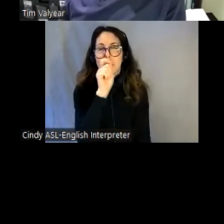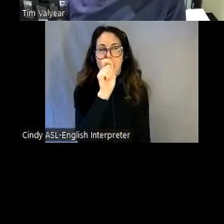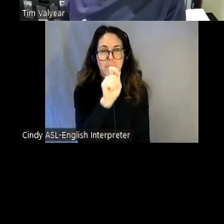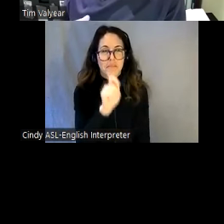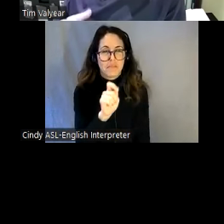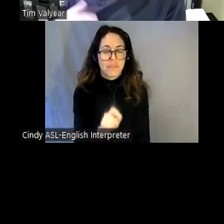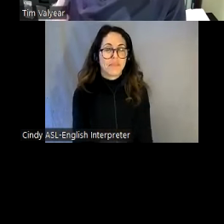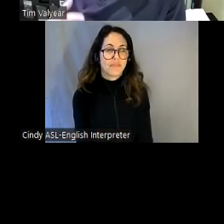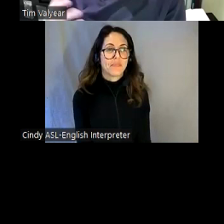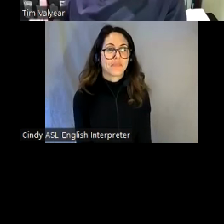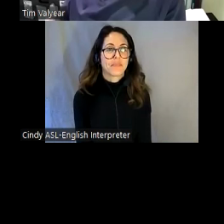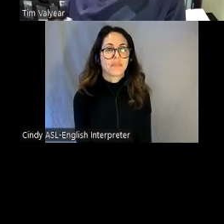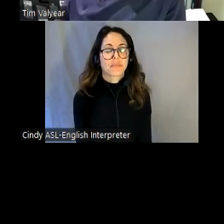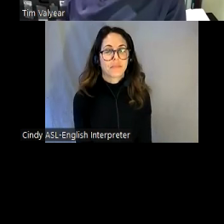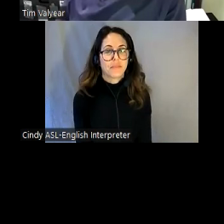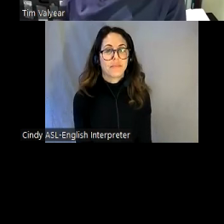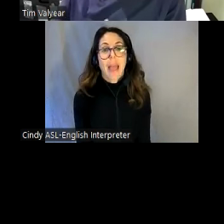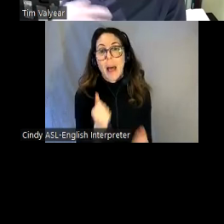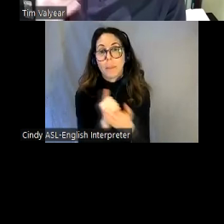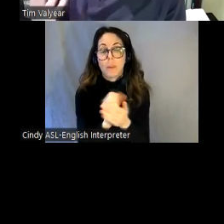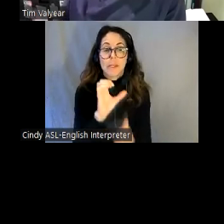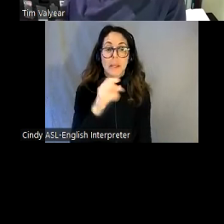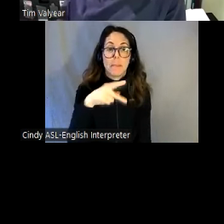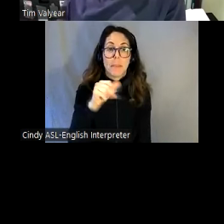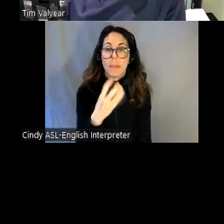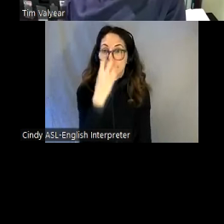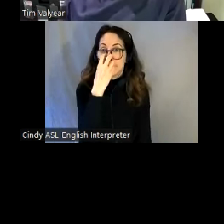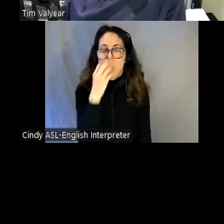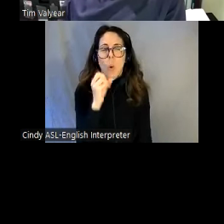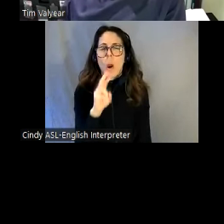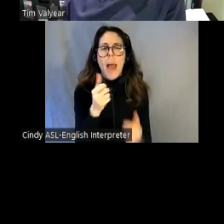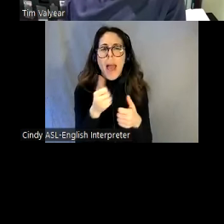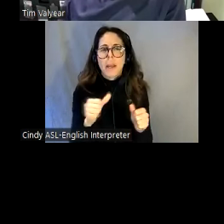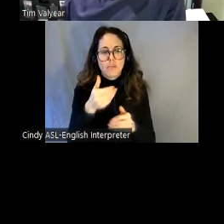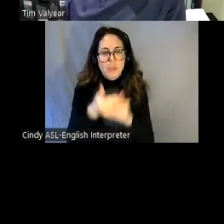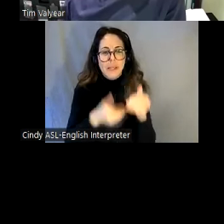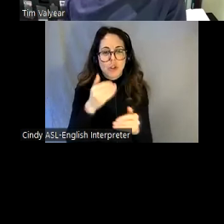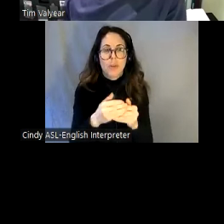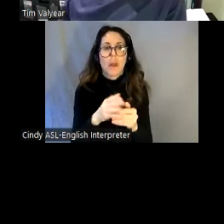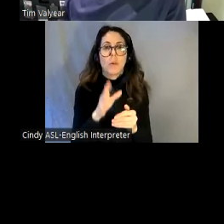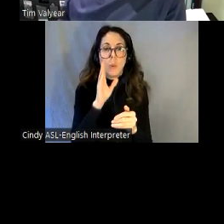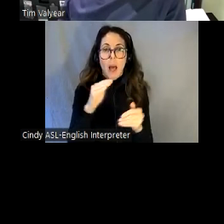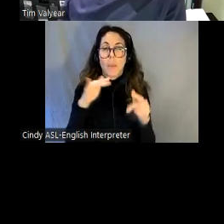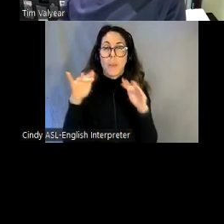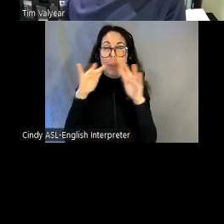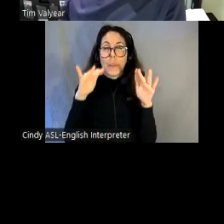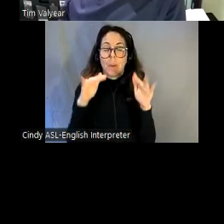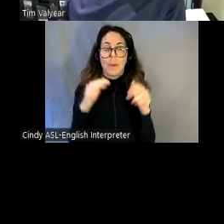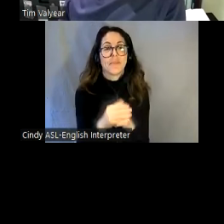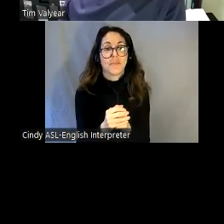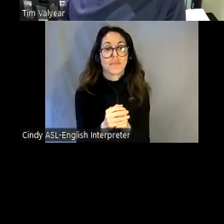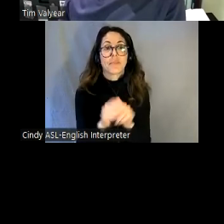coming into contact with bodily fluids. Catheter care